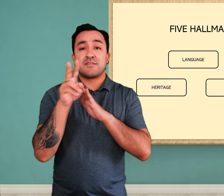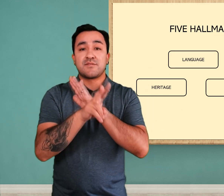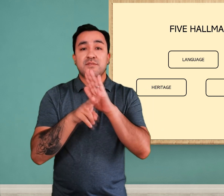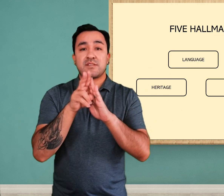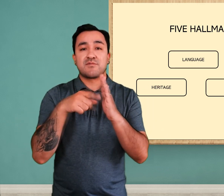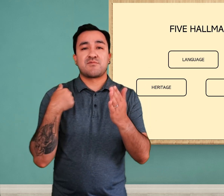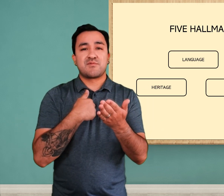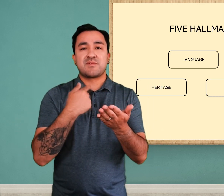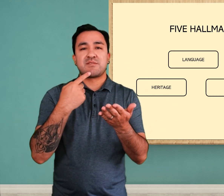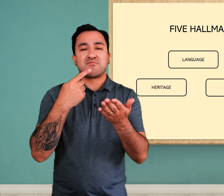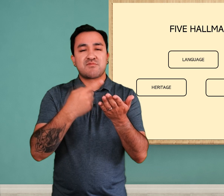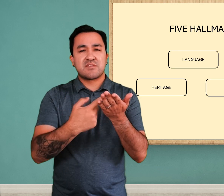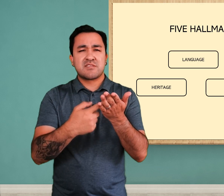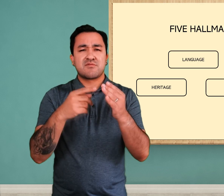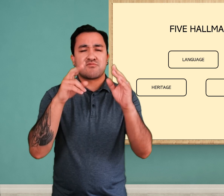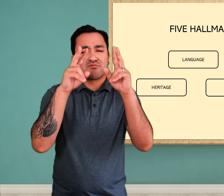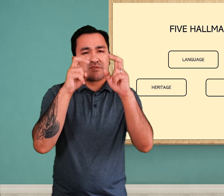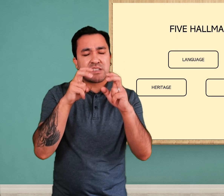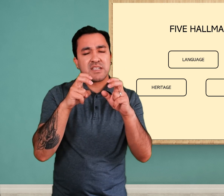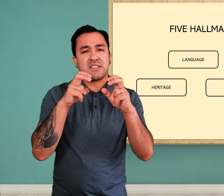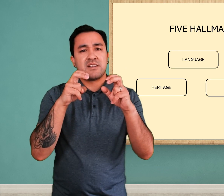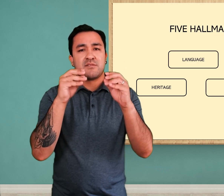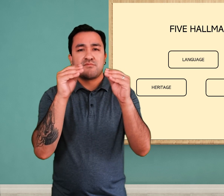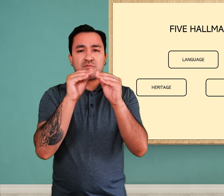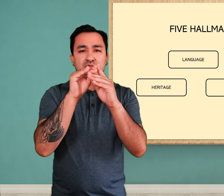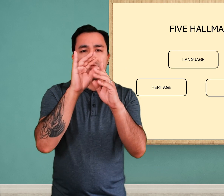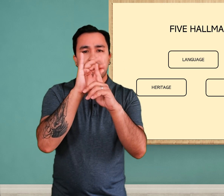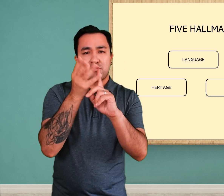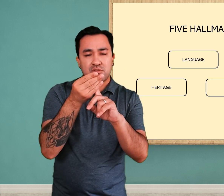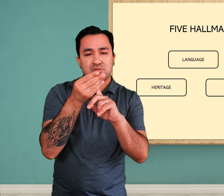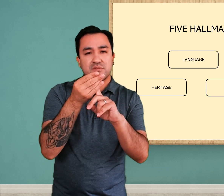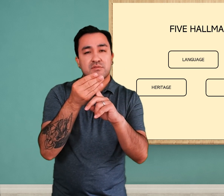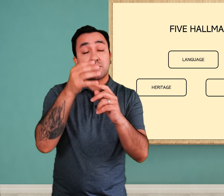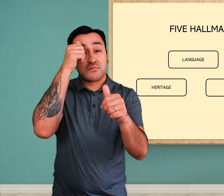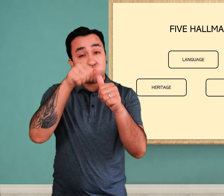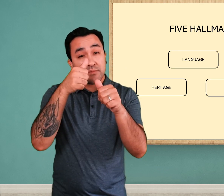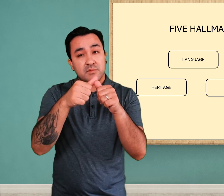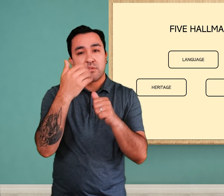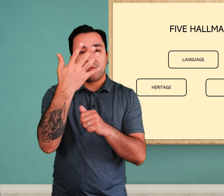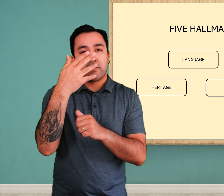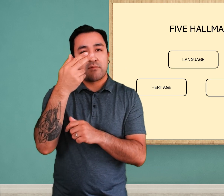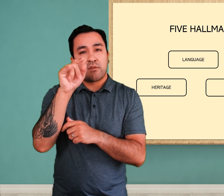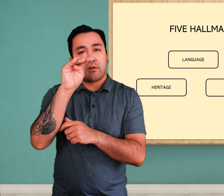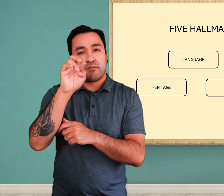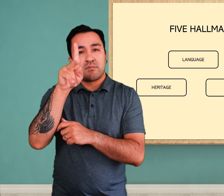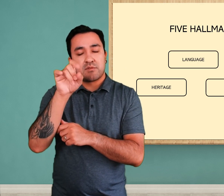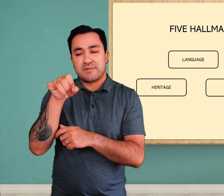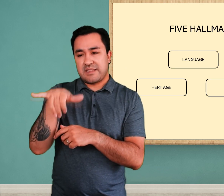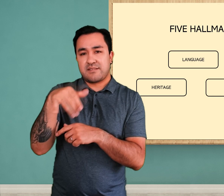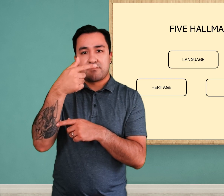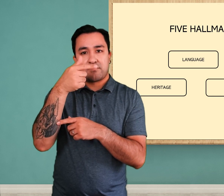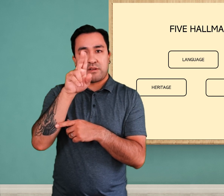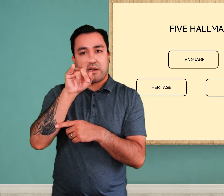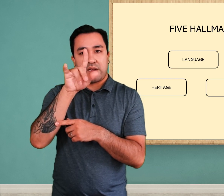The five hallmarks are like the guidelines to if a group is a culture. Once we know they are, we can explore the culture deeper.